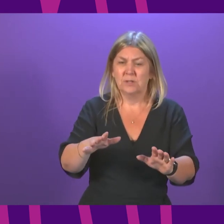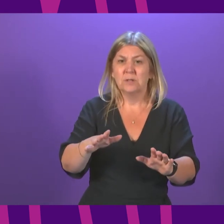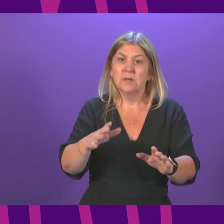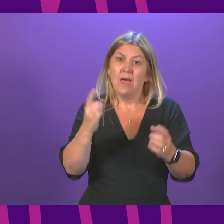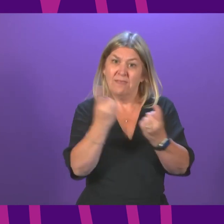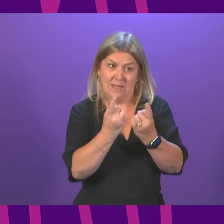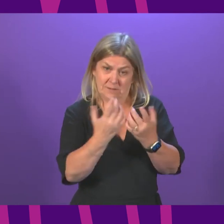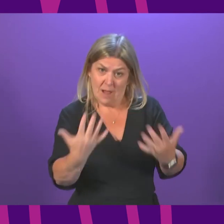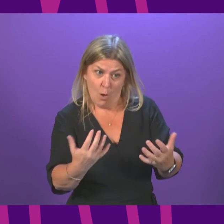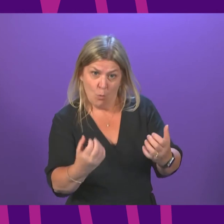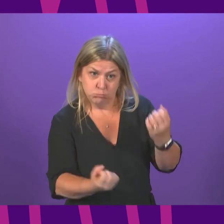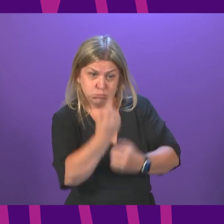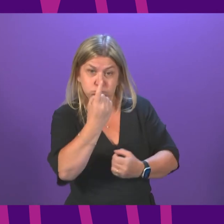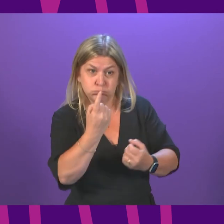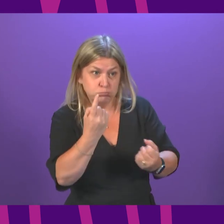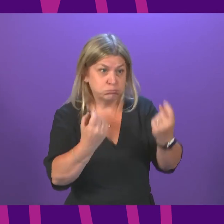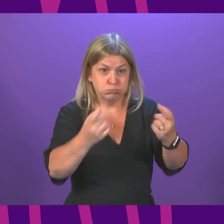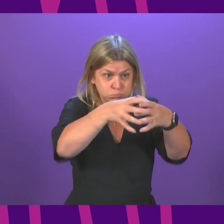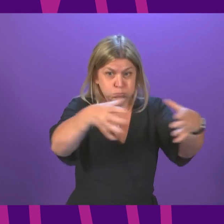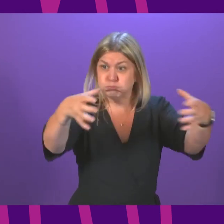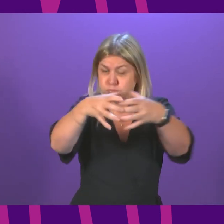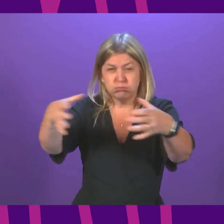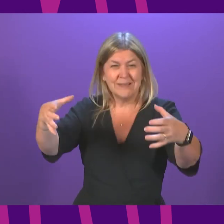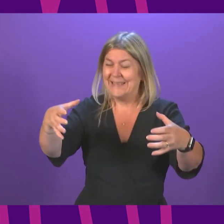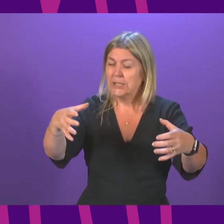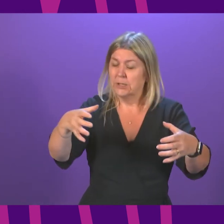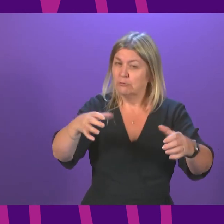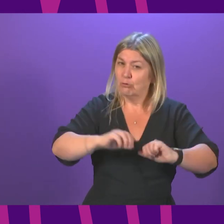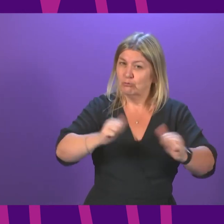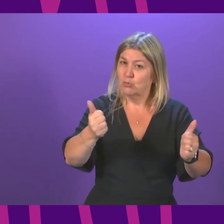Perhaps the Government will learn that accepting Opposition amendments is not such a bad thing